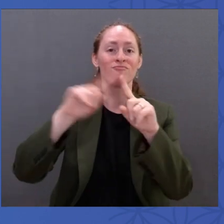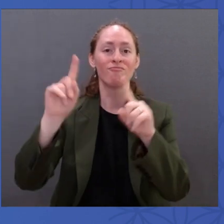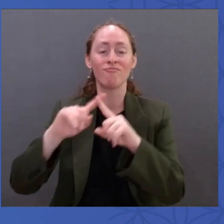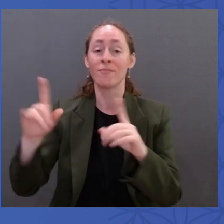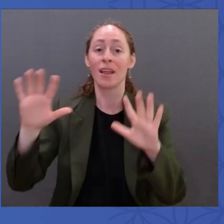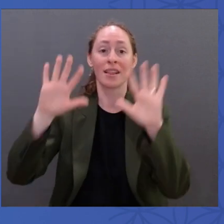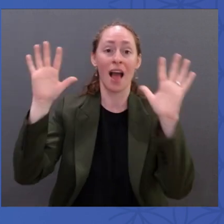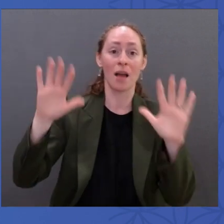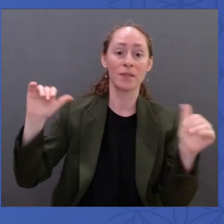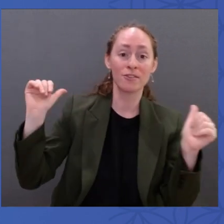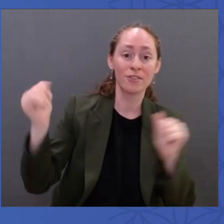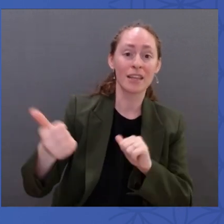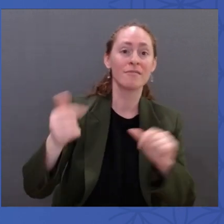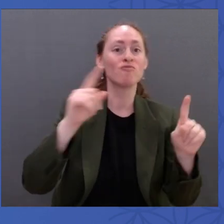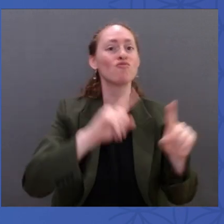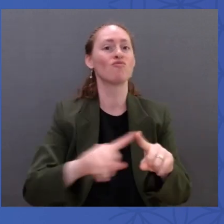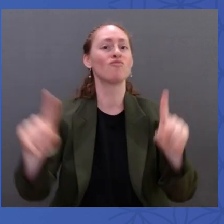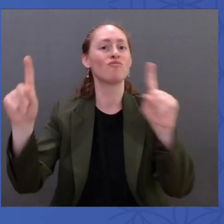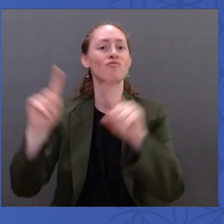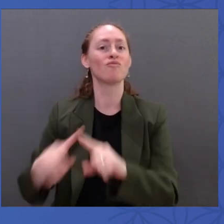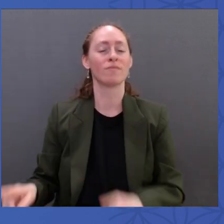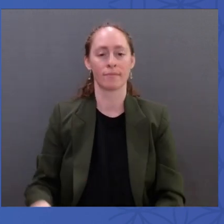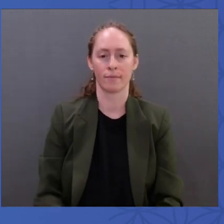Net zero emissions by 2050 by 2050.